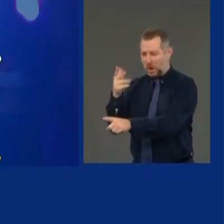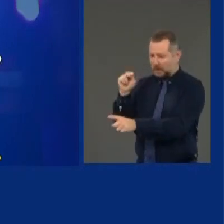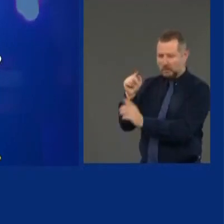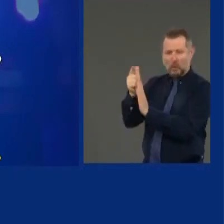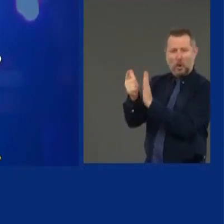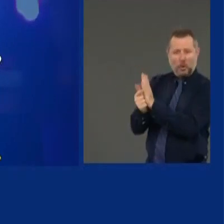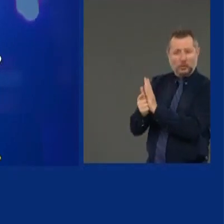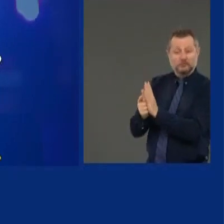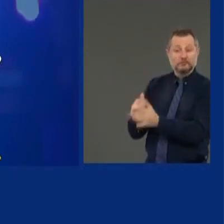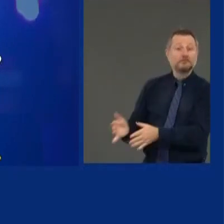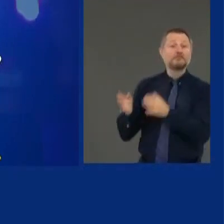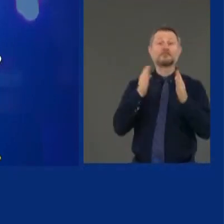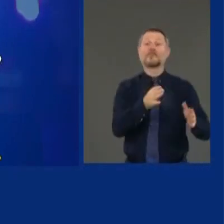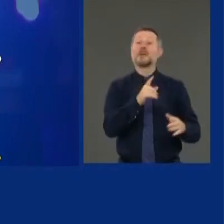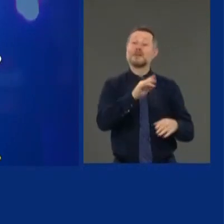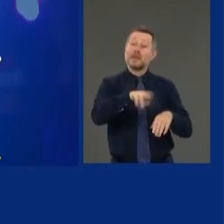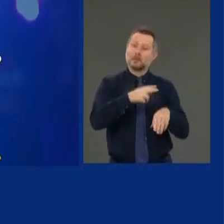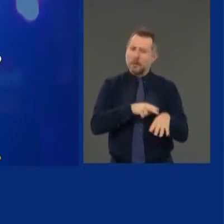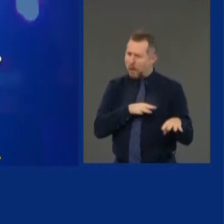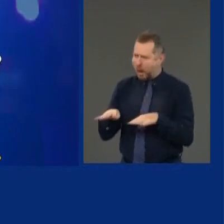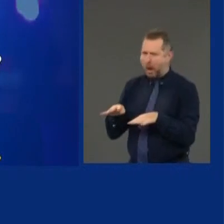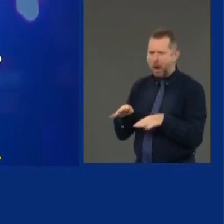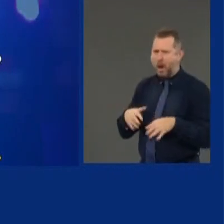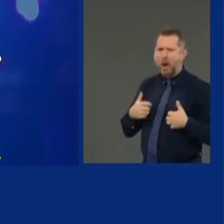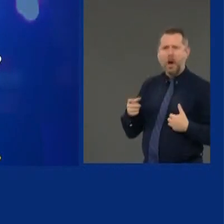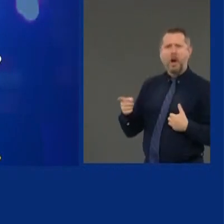CHILDREN MASSACRED IN THIS CLASSROOM.